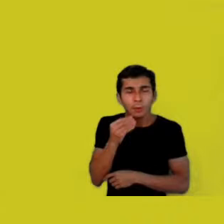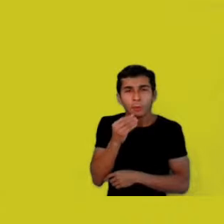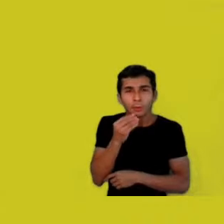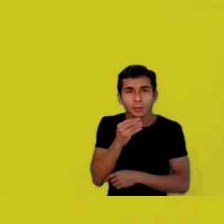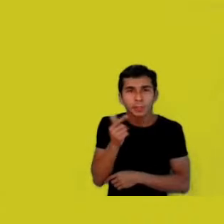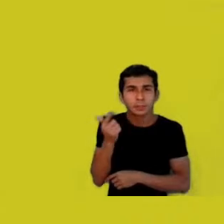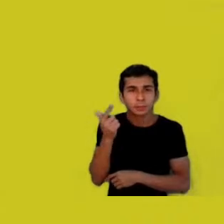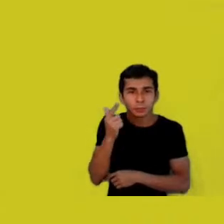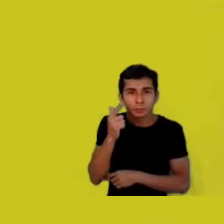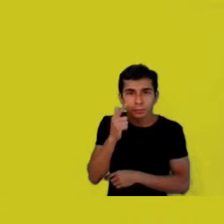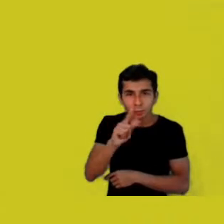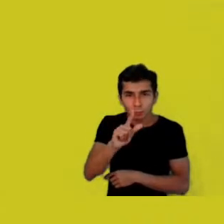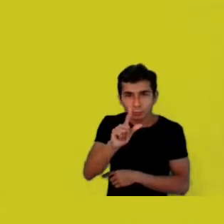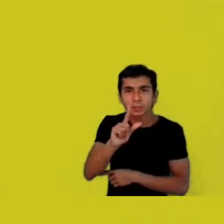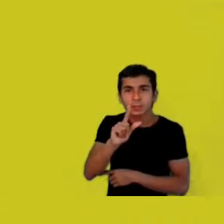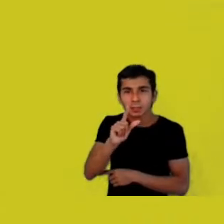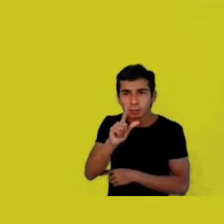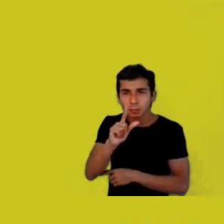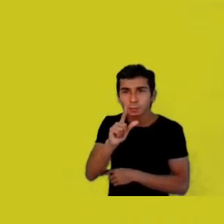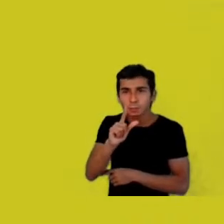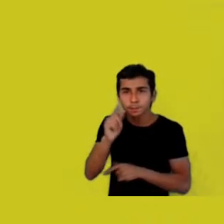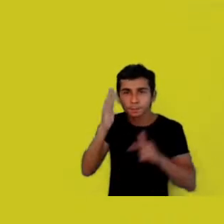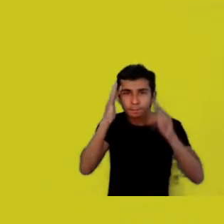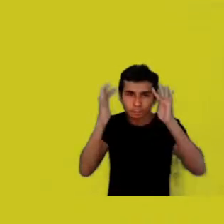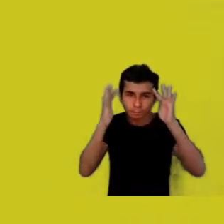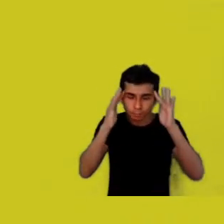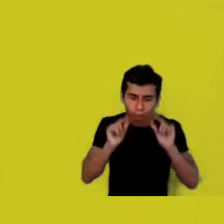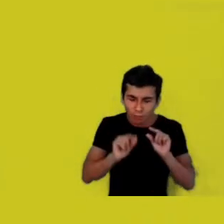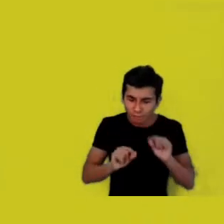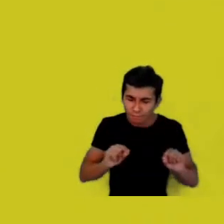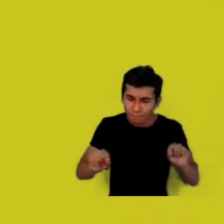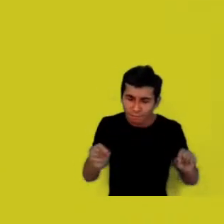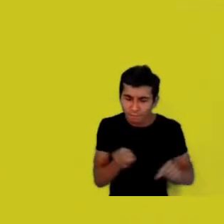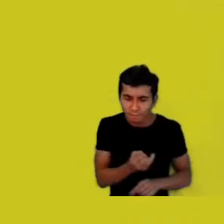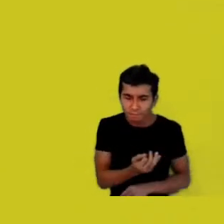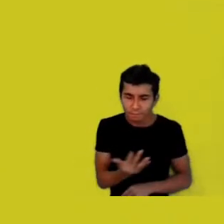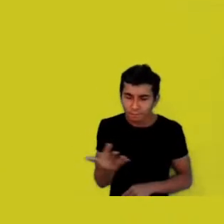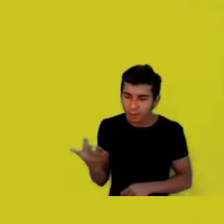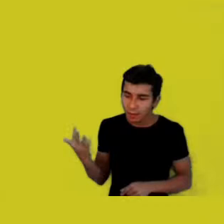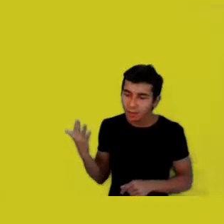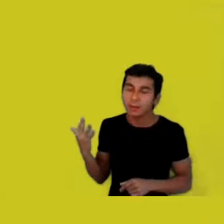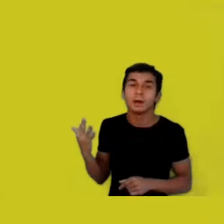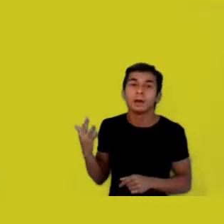subverting the algorithms, using the algorithms to produce their opposite,